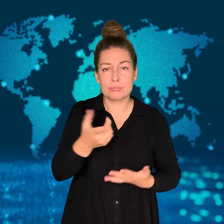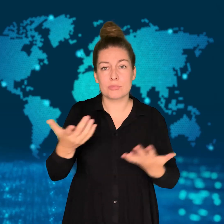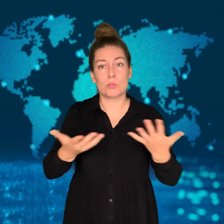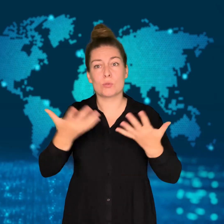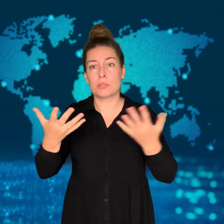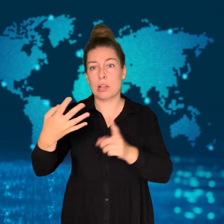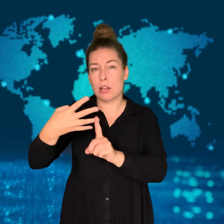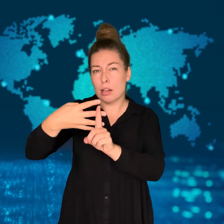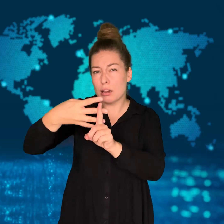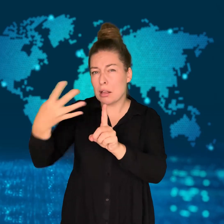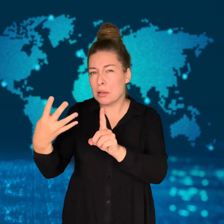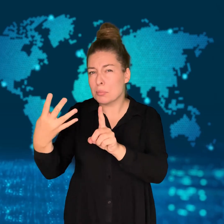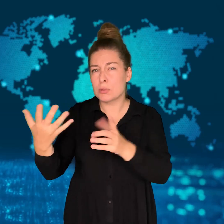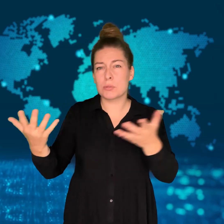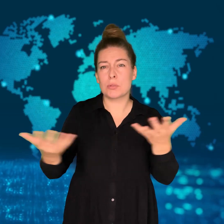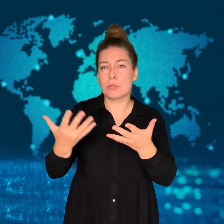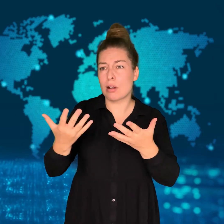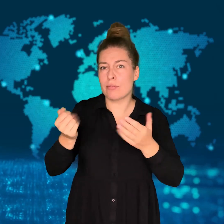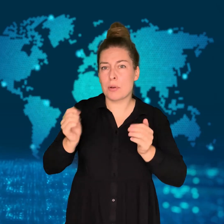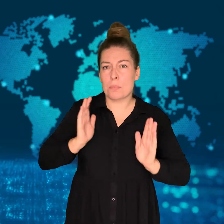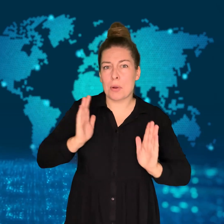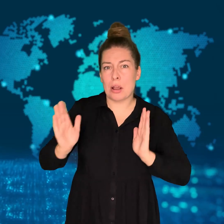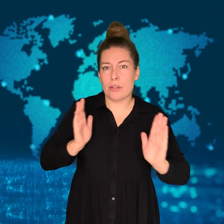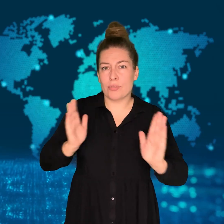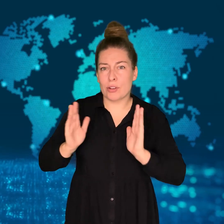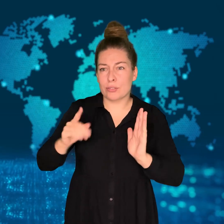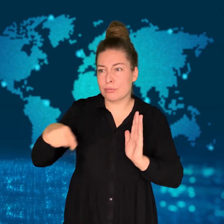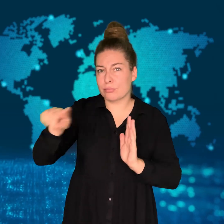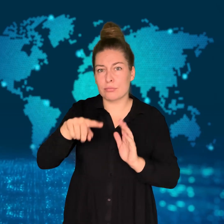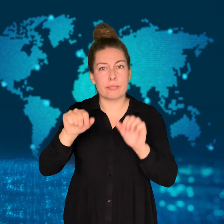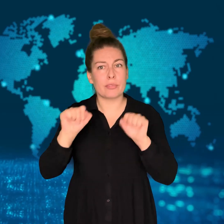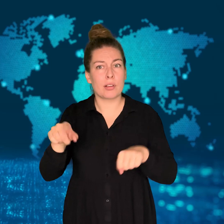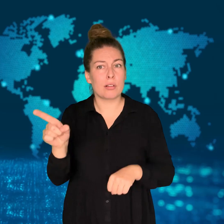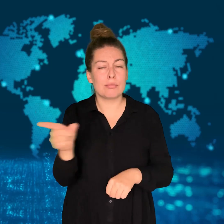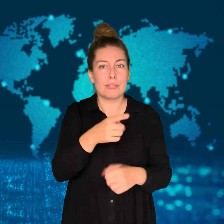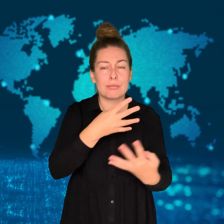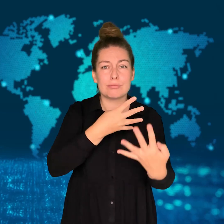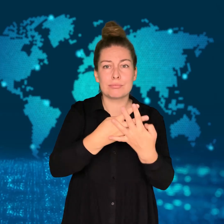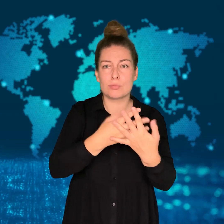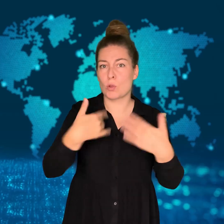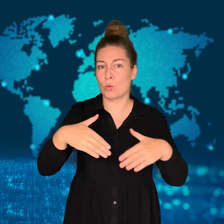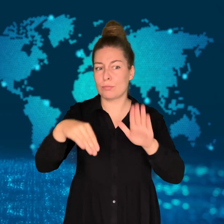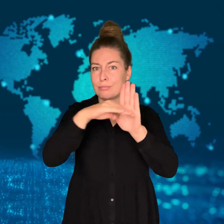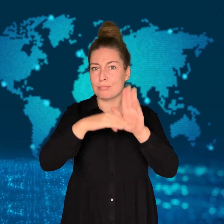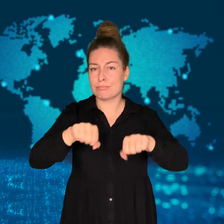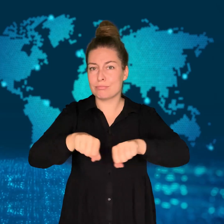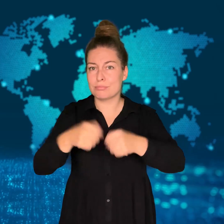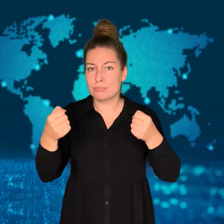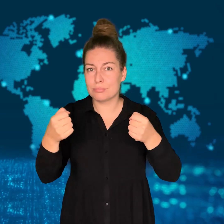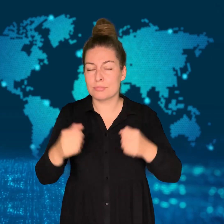criminalize gay sex and other forms of LGBTQ+ conduct in Iraq.